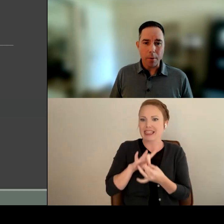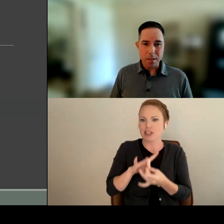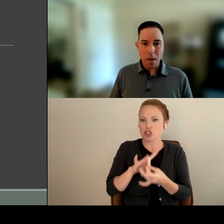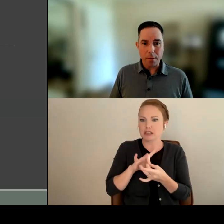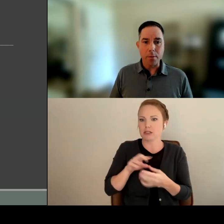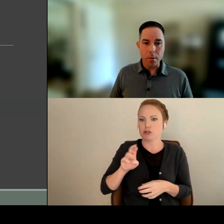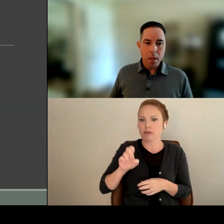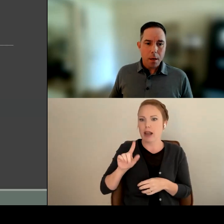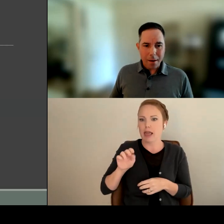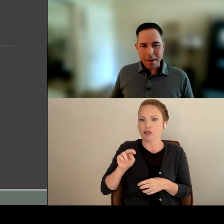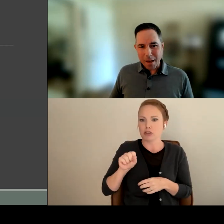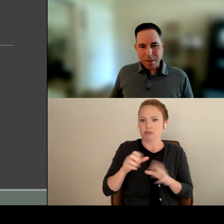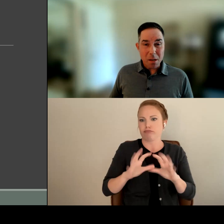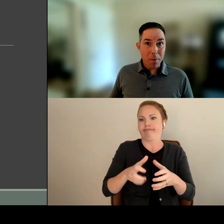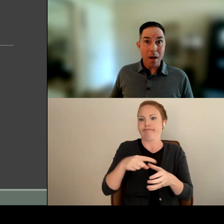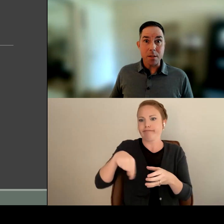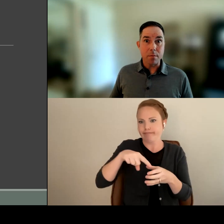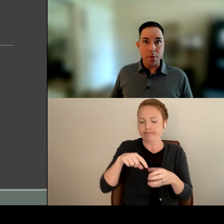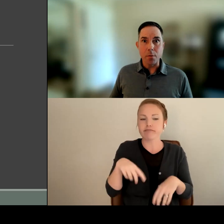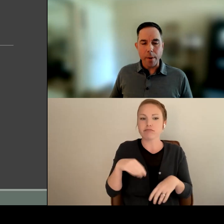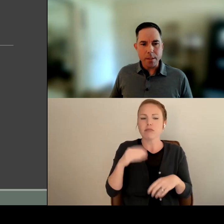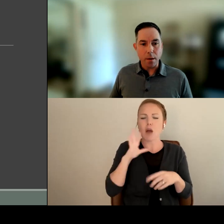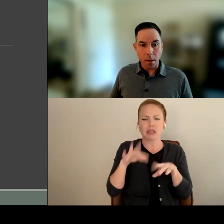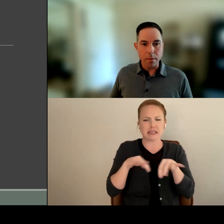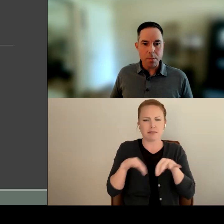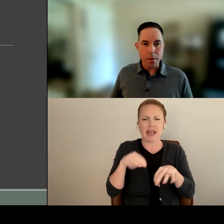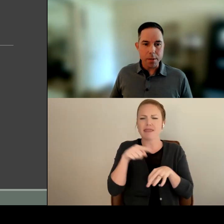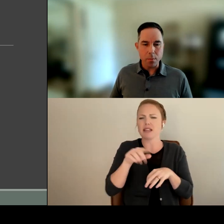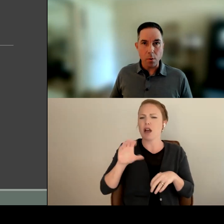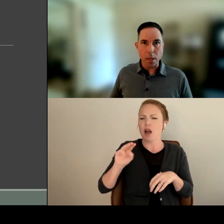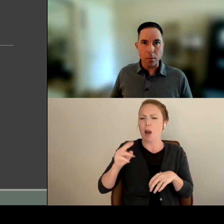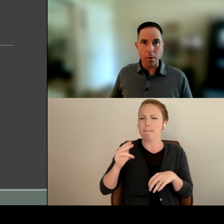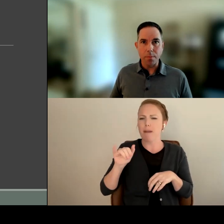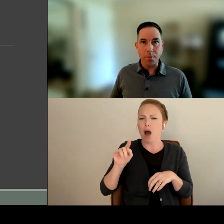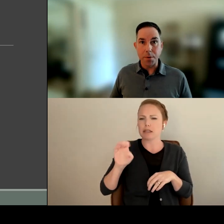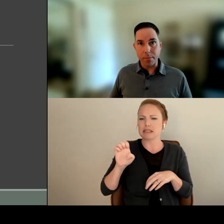I'm going to talk through this composite view based on a lot of experience in working with